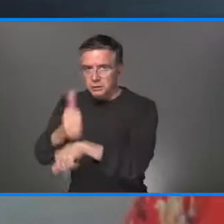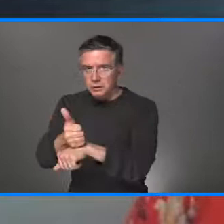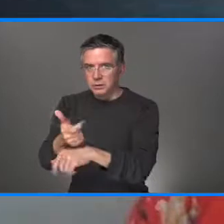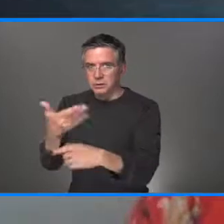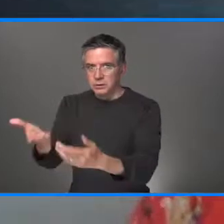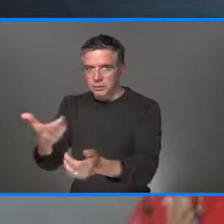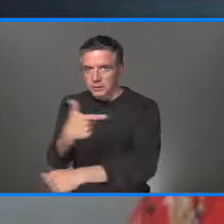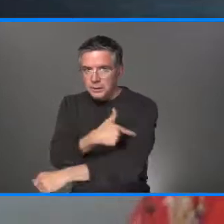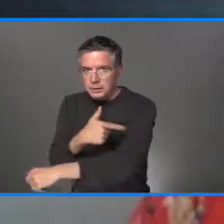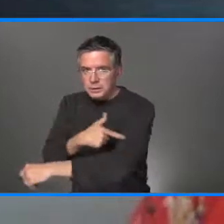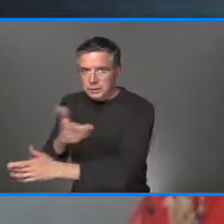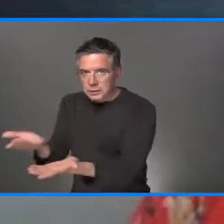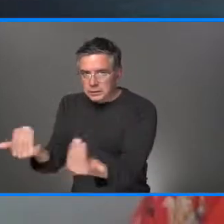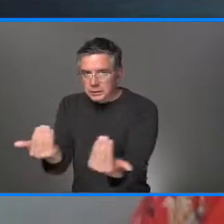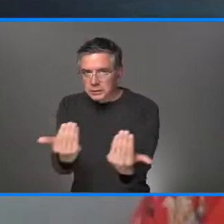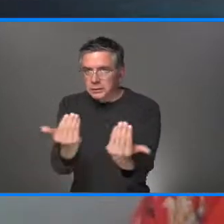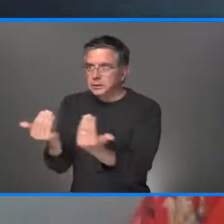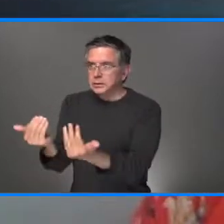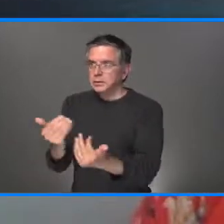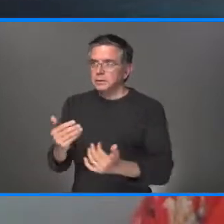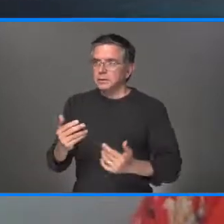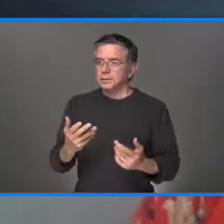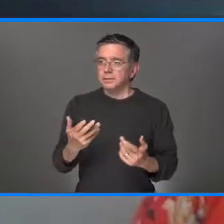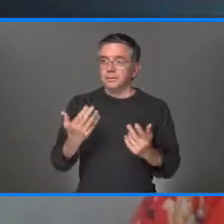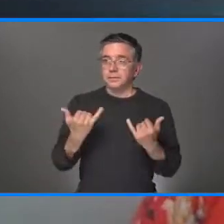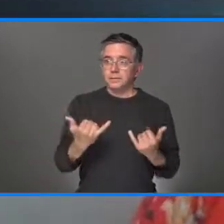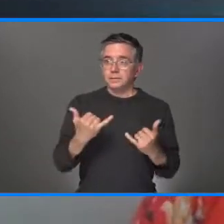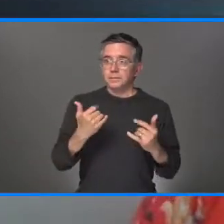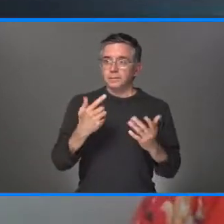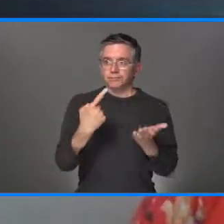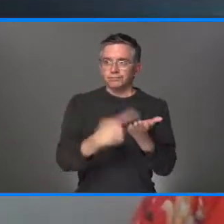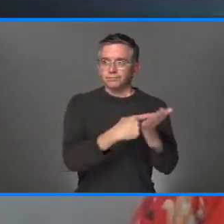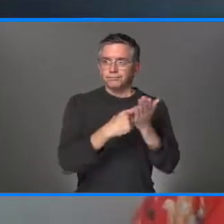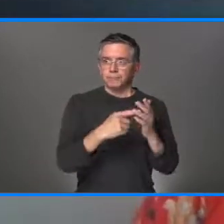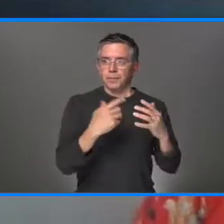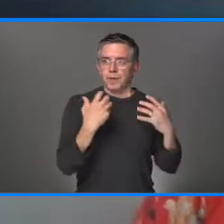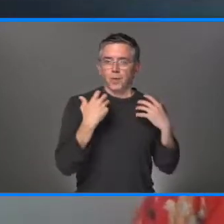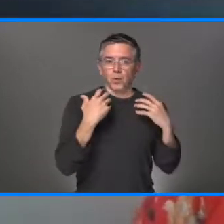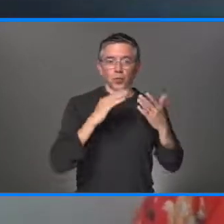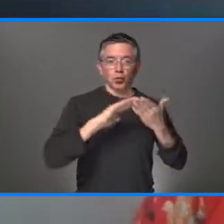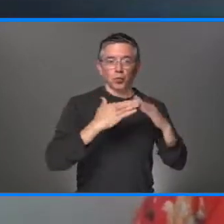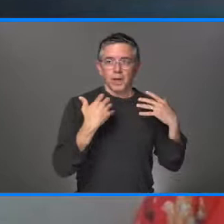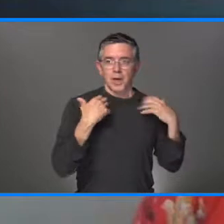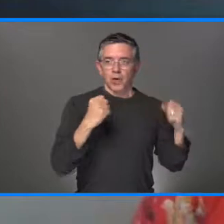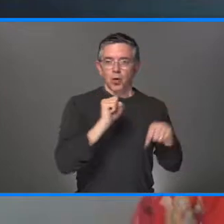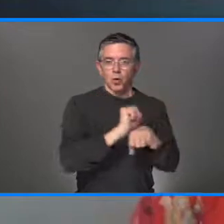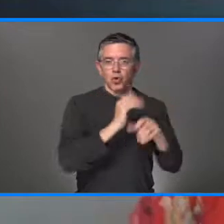is working with our community health workers to go out and do education in some of the encampments